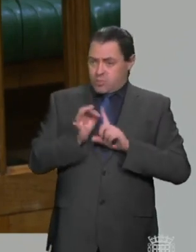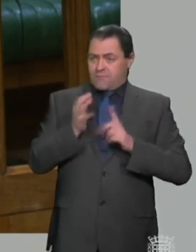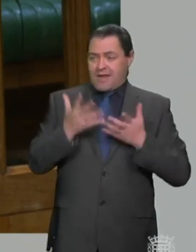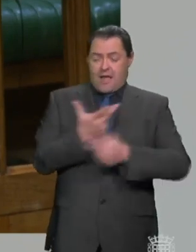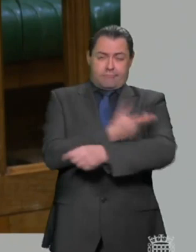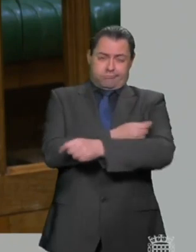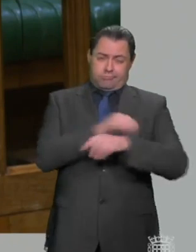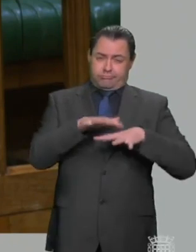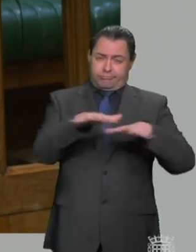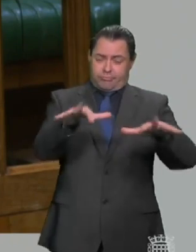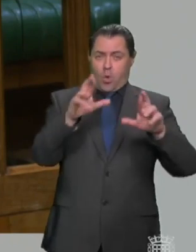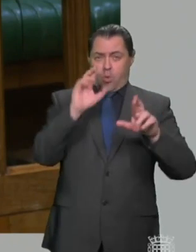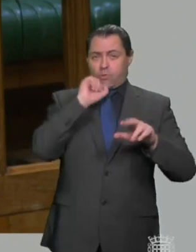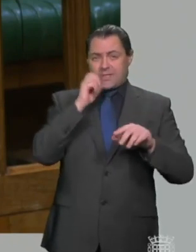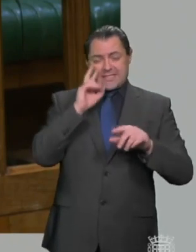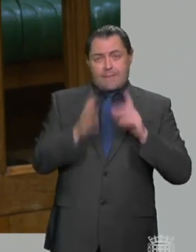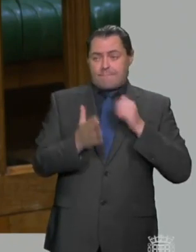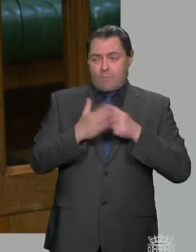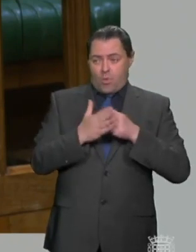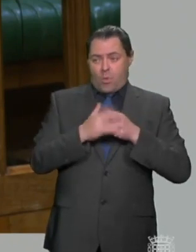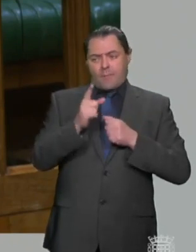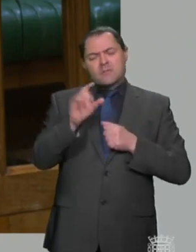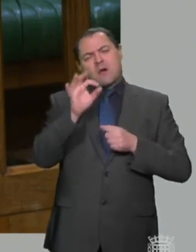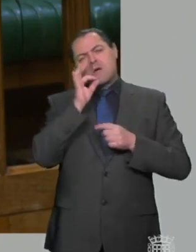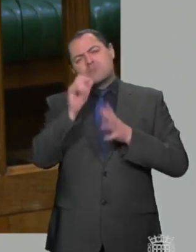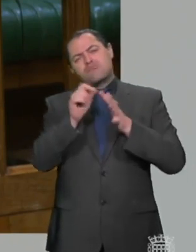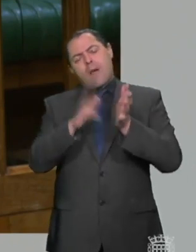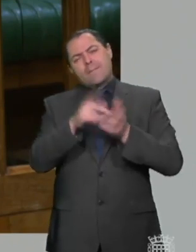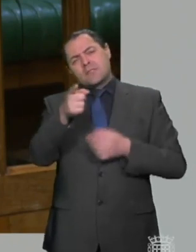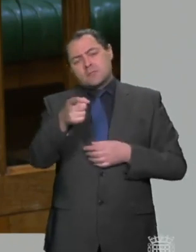we will see more, but can the Prime Minister inform the House when normal visiting